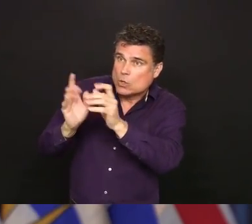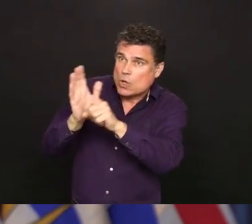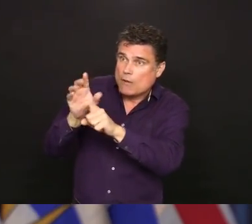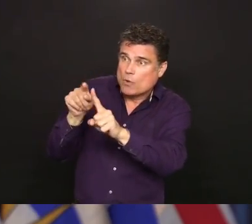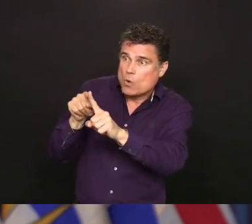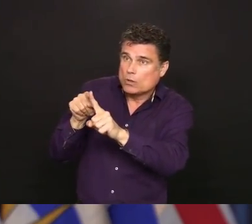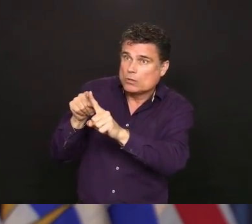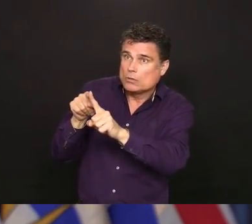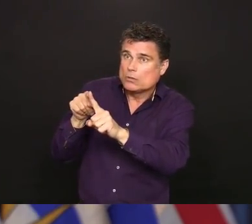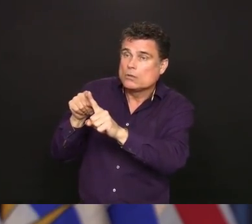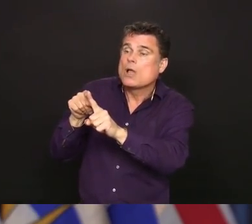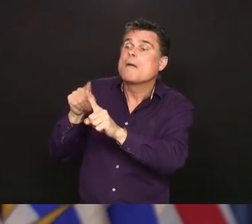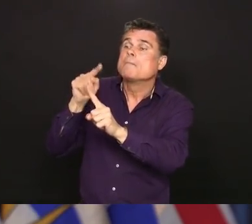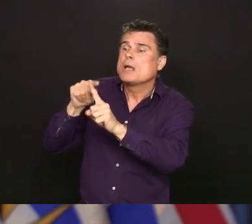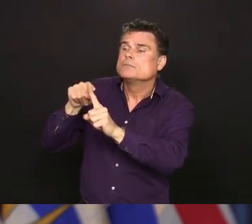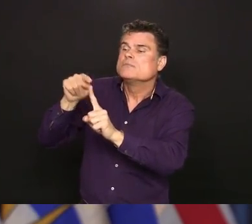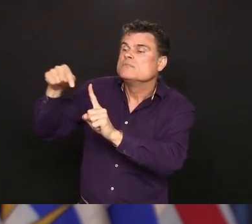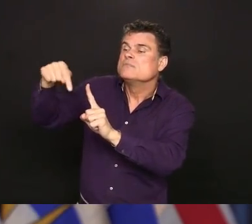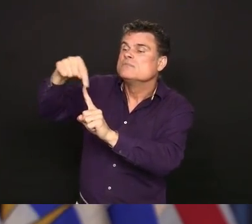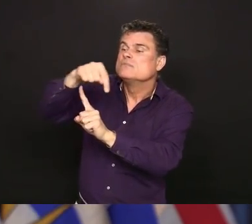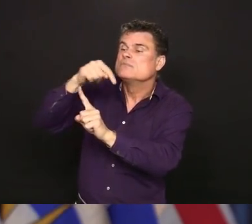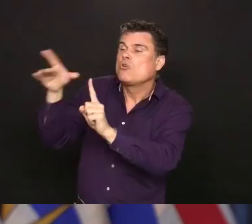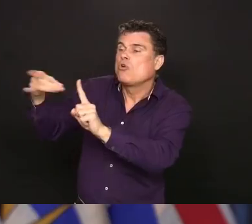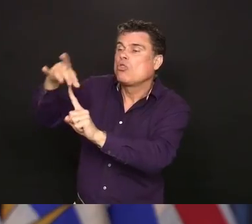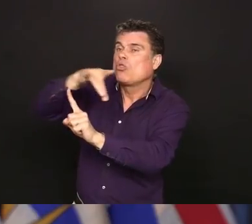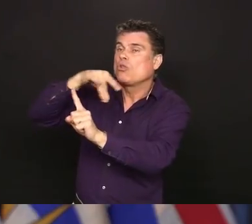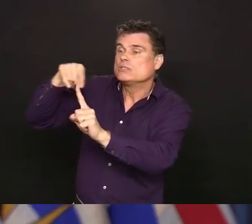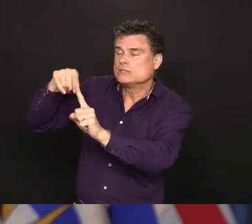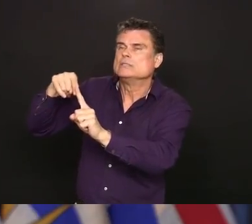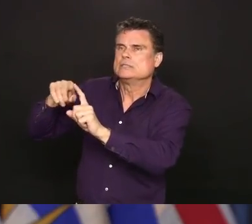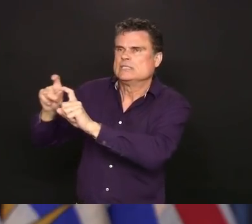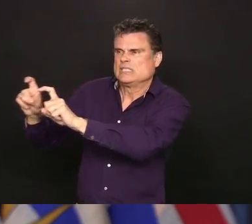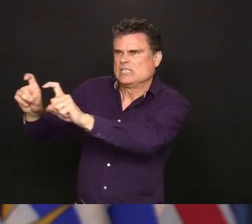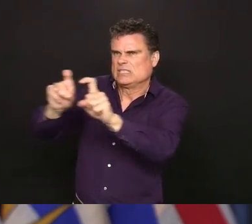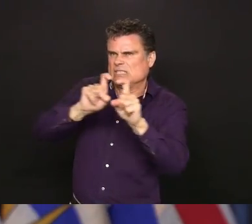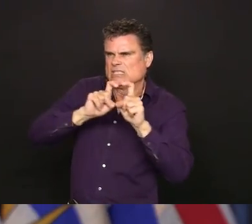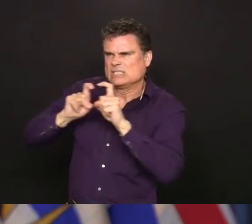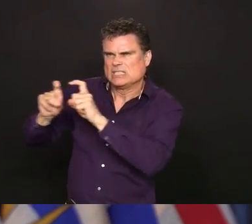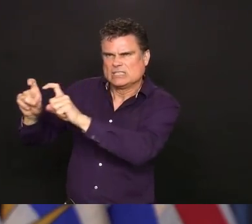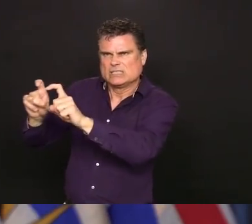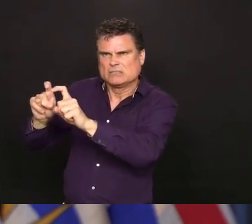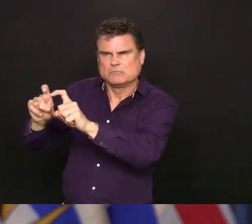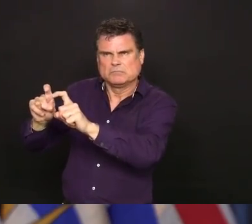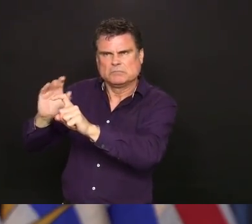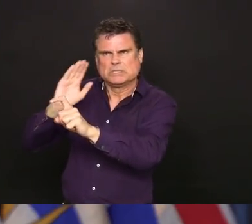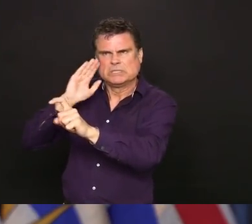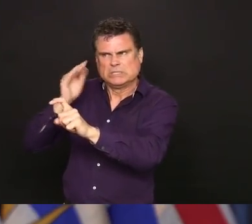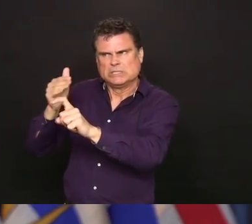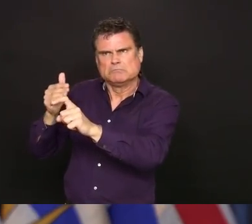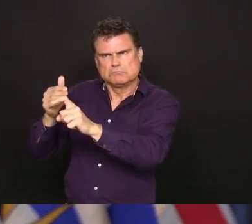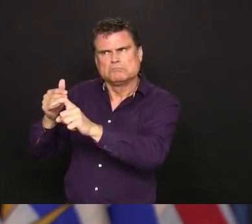with contact tracing 48 hours before a person was symptomatic. It seems that will be an enormous undertaking in